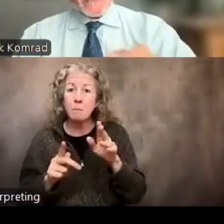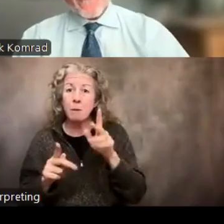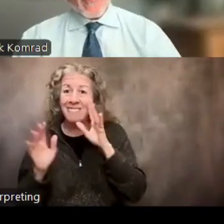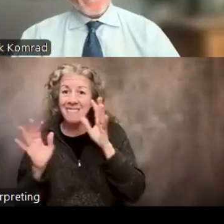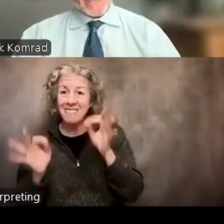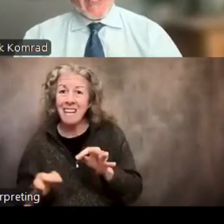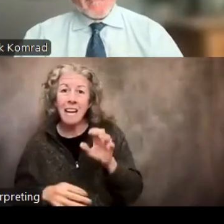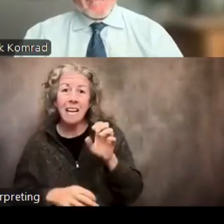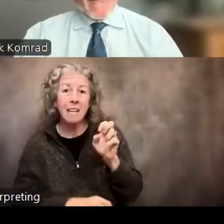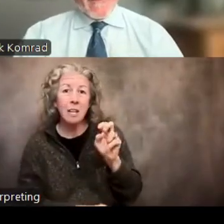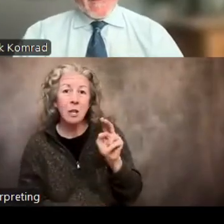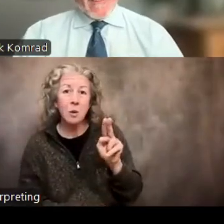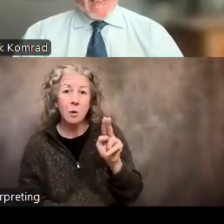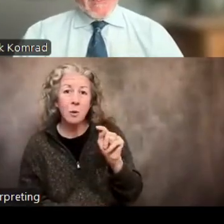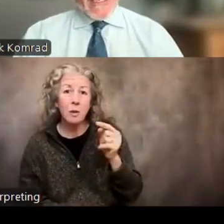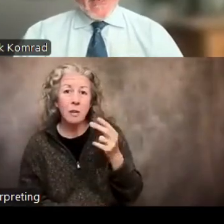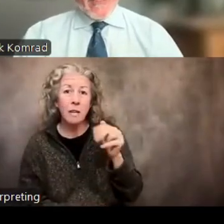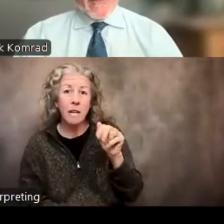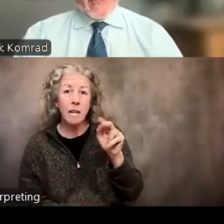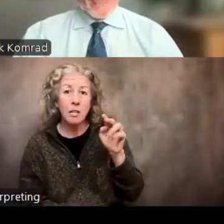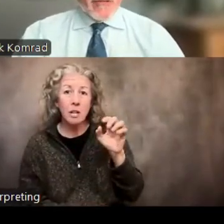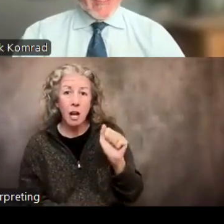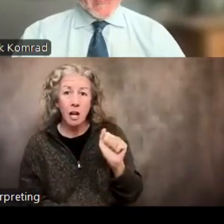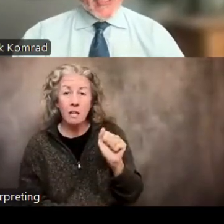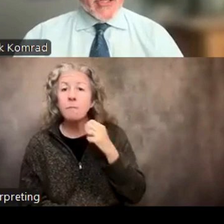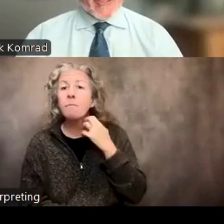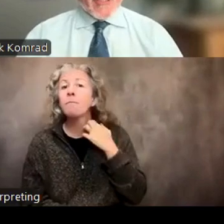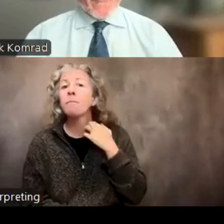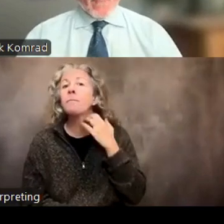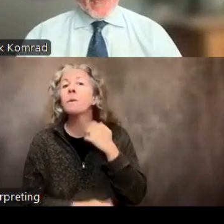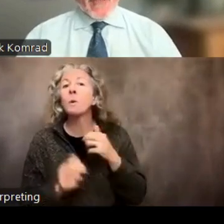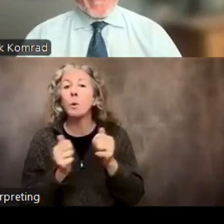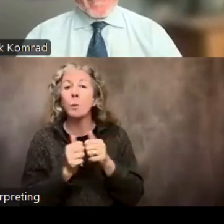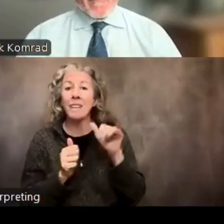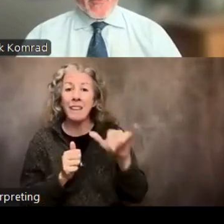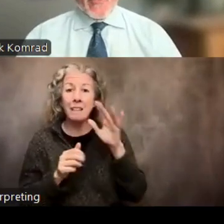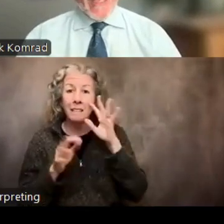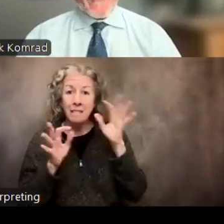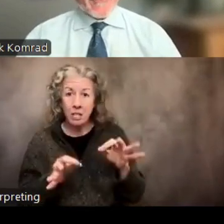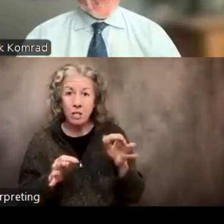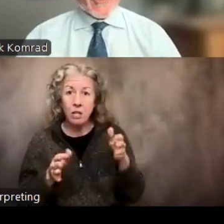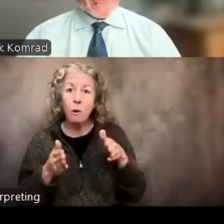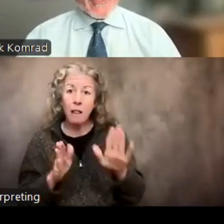formula allowing euthanasia for people who have conditions that